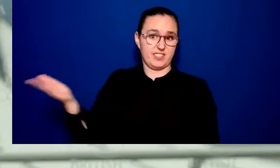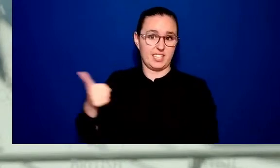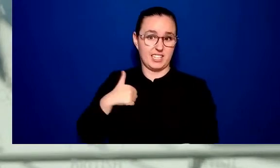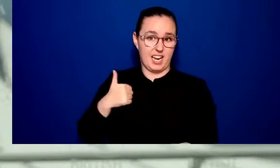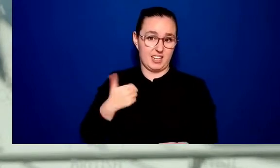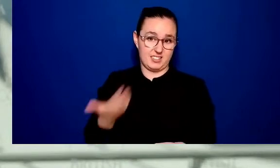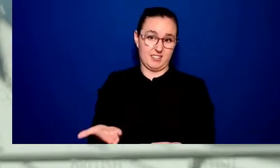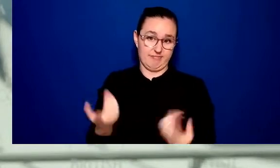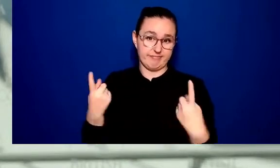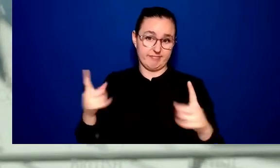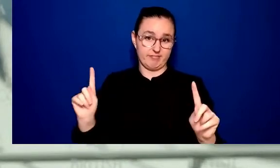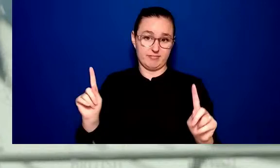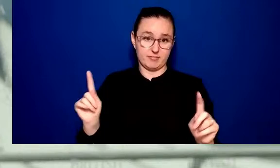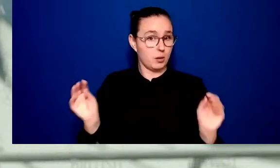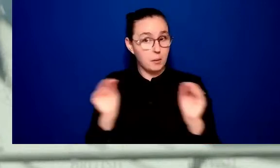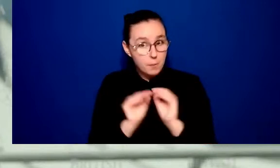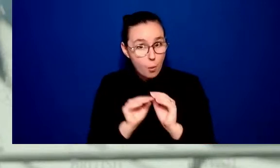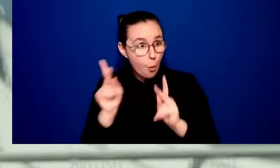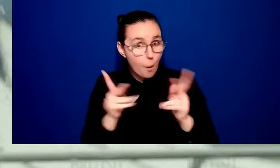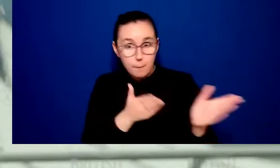faster globally and that